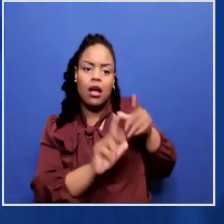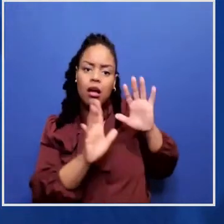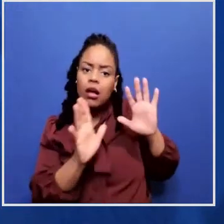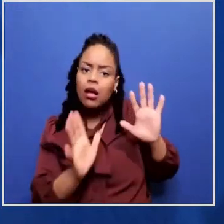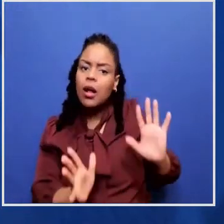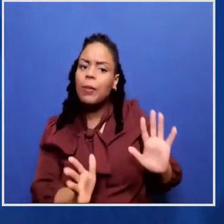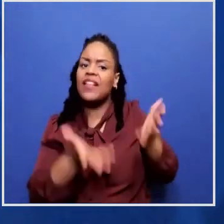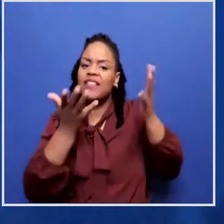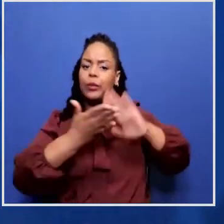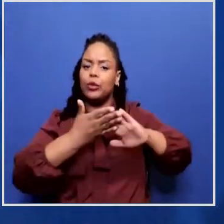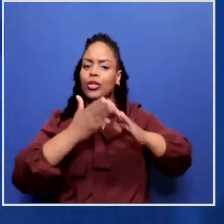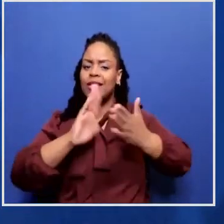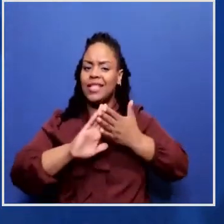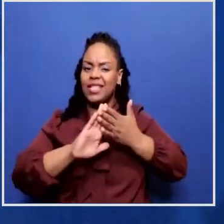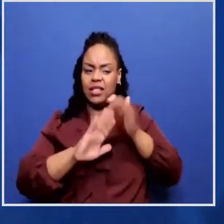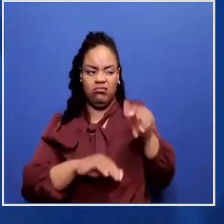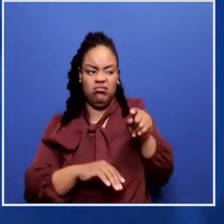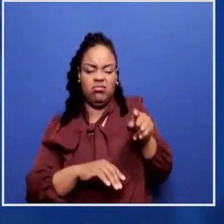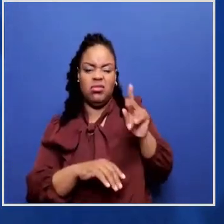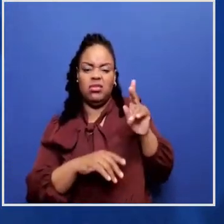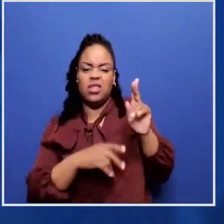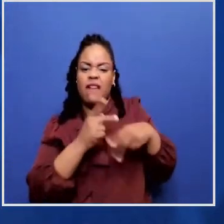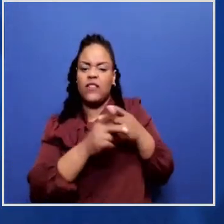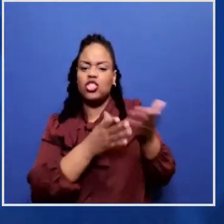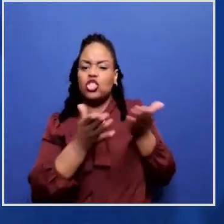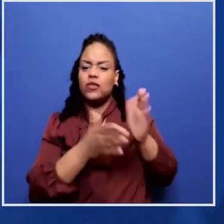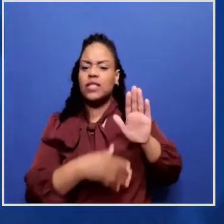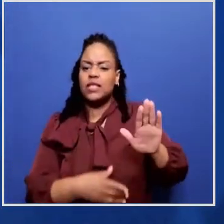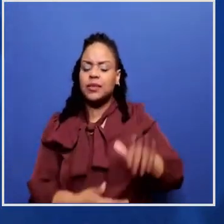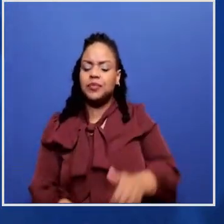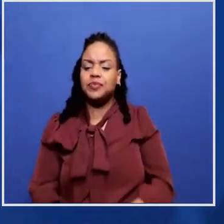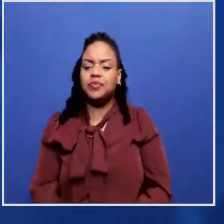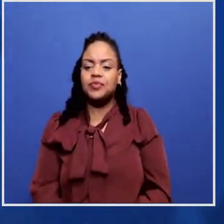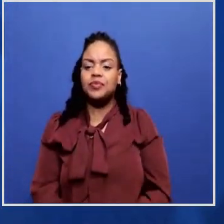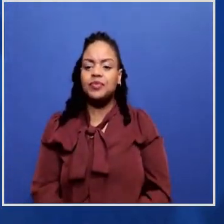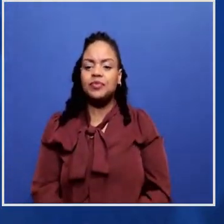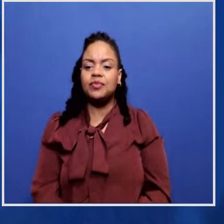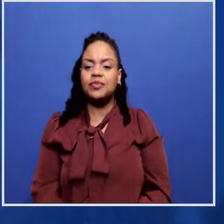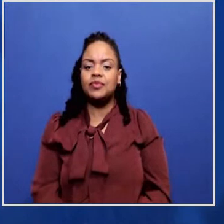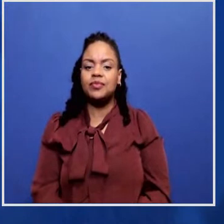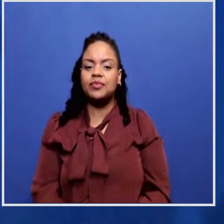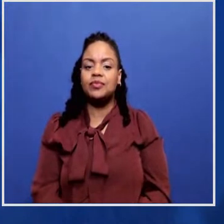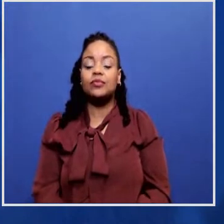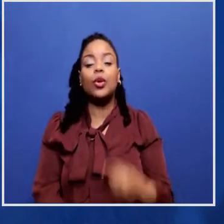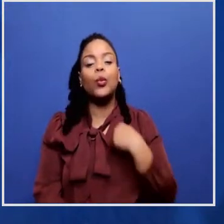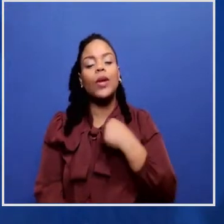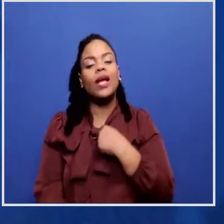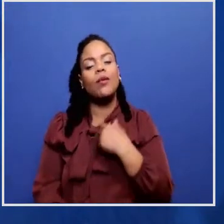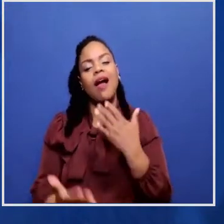THE COMMUNITIES THEY SERVE.